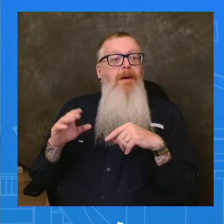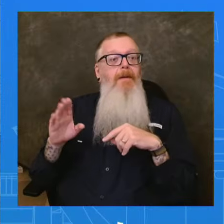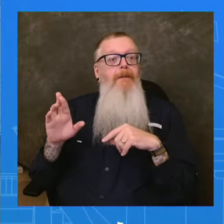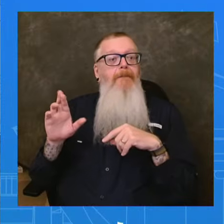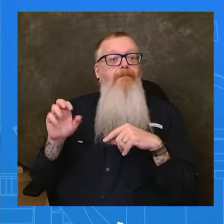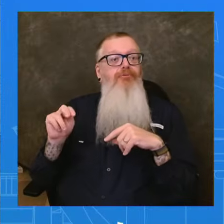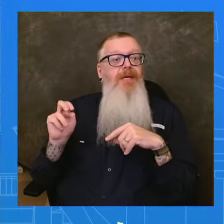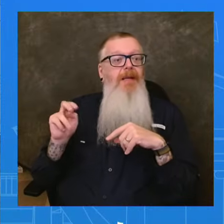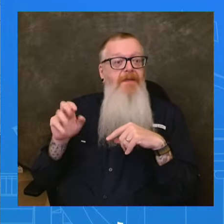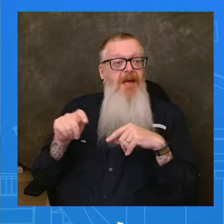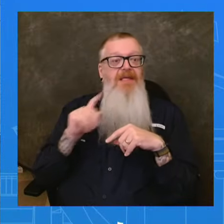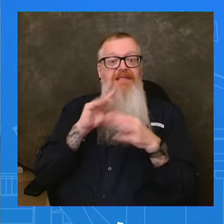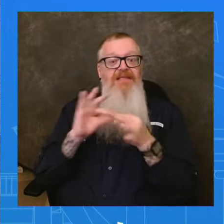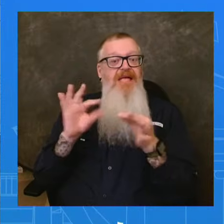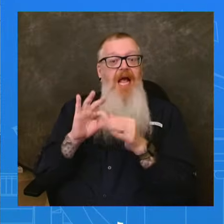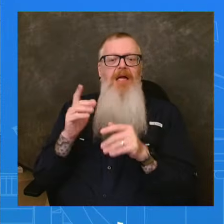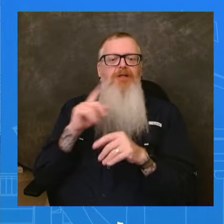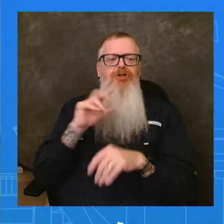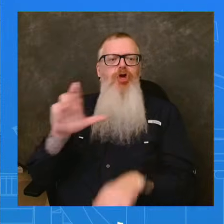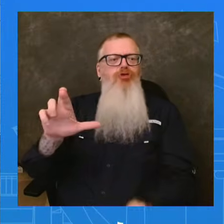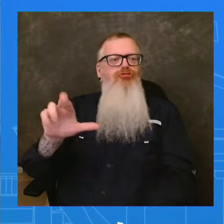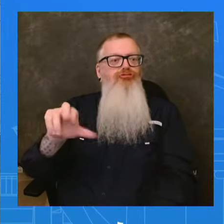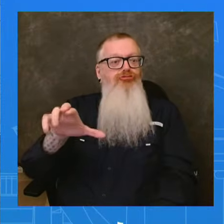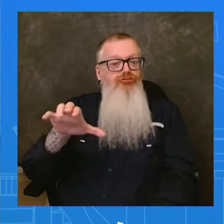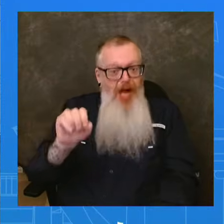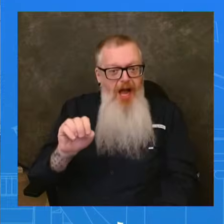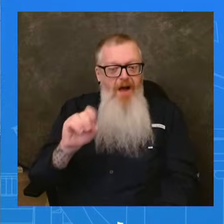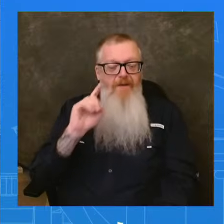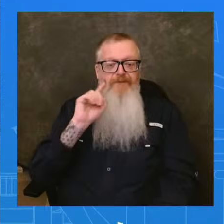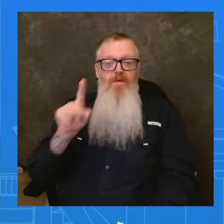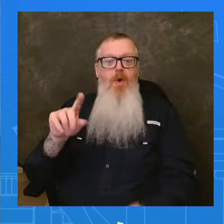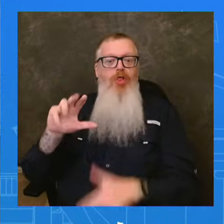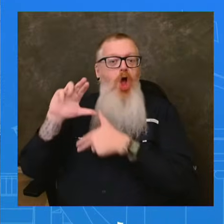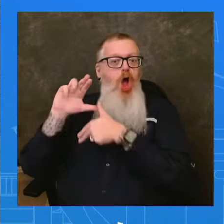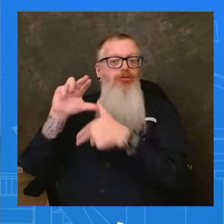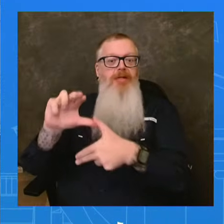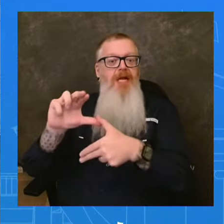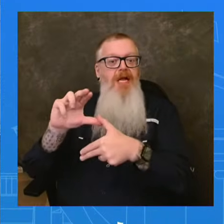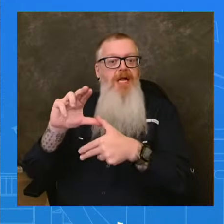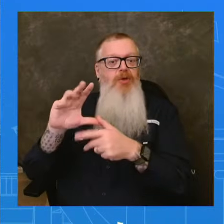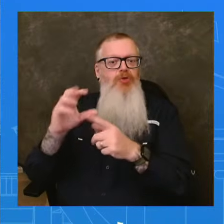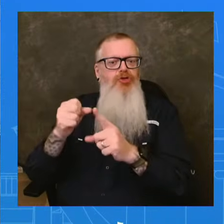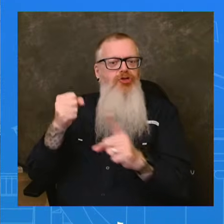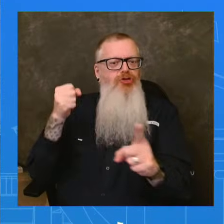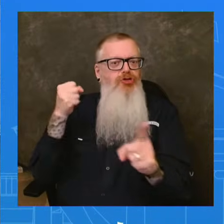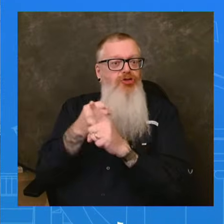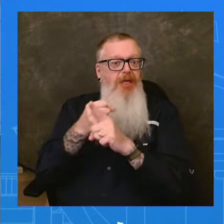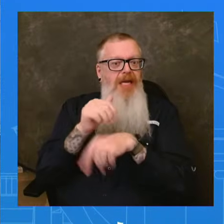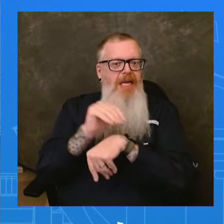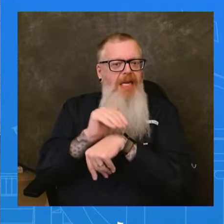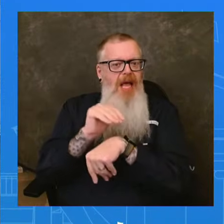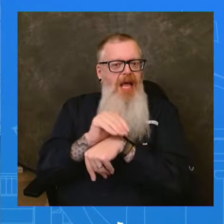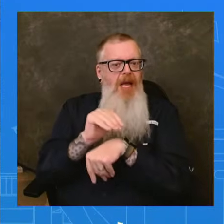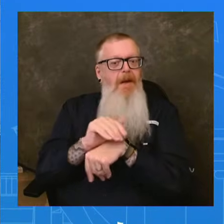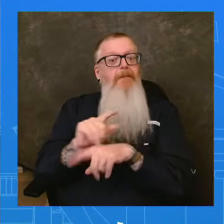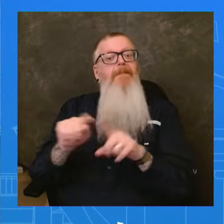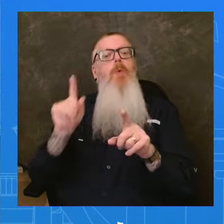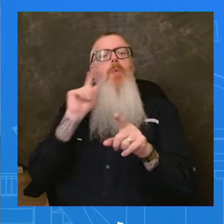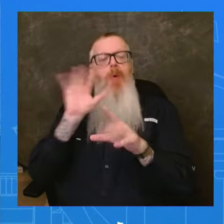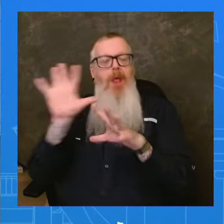when it makes landfall and as it exits the state. It's going to move quickly, according to him, through the state, but that means it's going to create